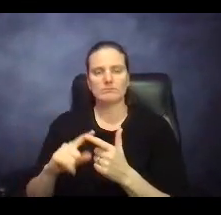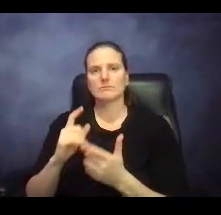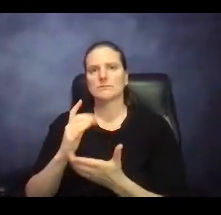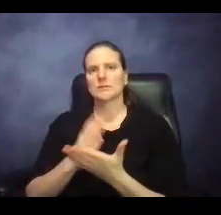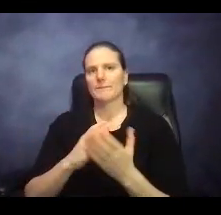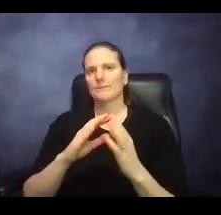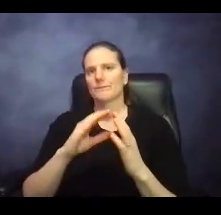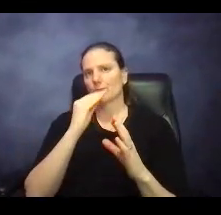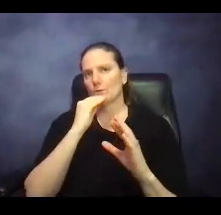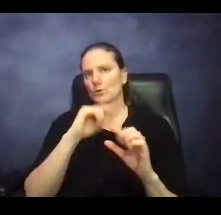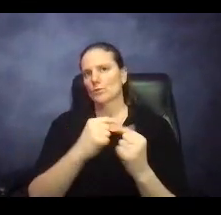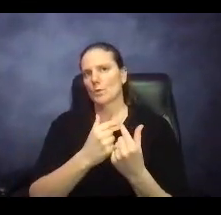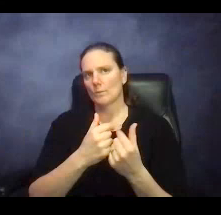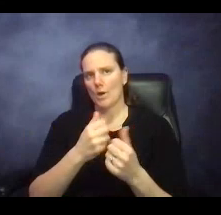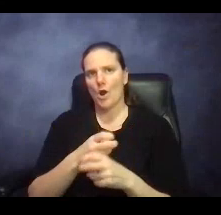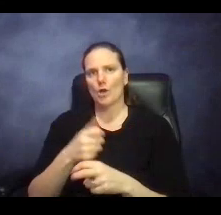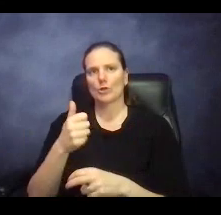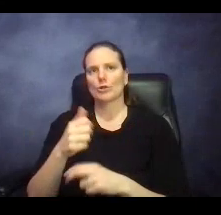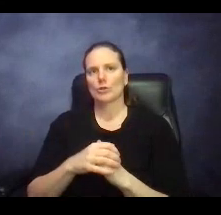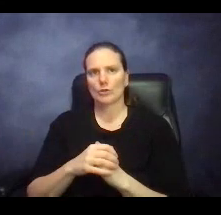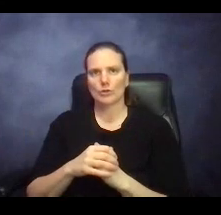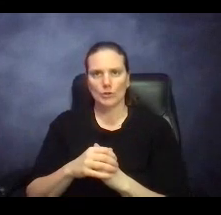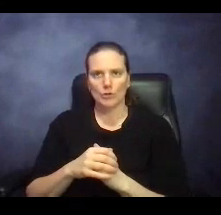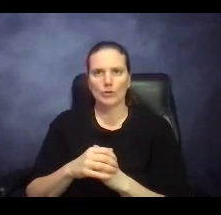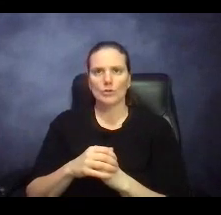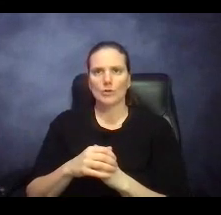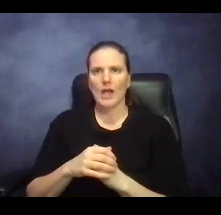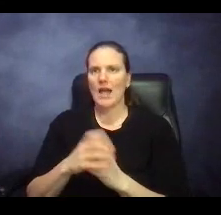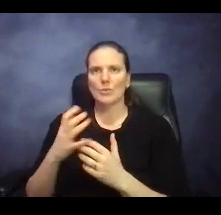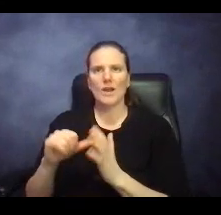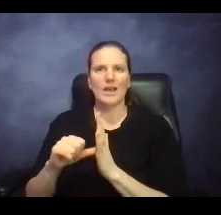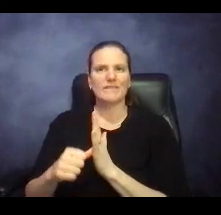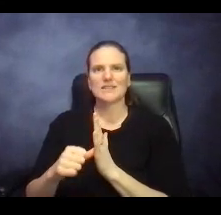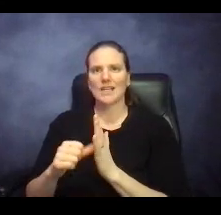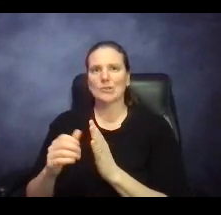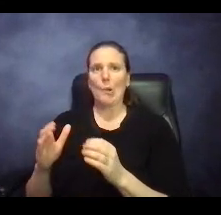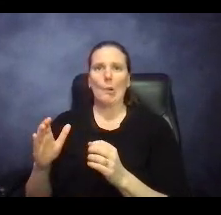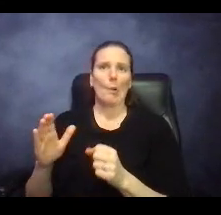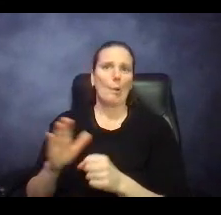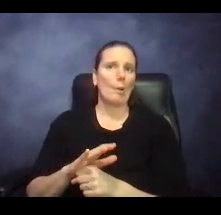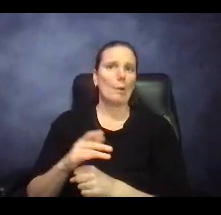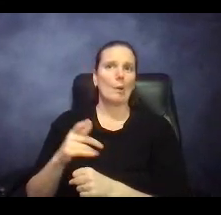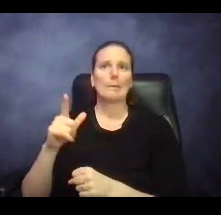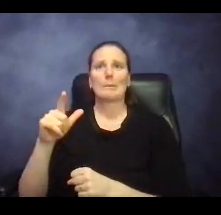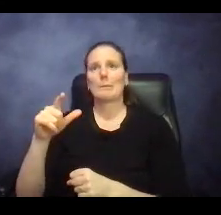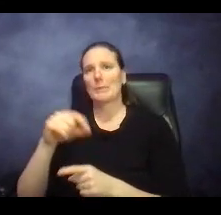for people to digest. So I don't wanna, I don't wanna emphasize whole grains and lentils and beans for your carbohydrate sources.